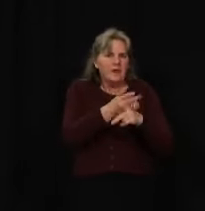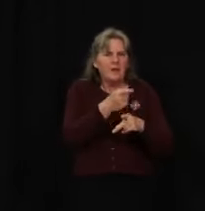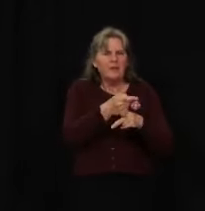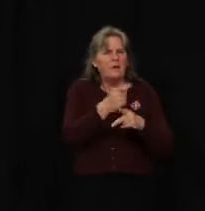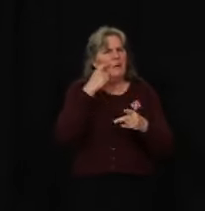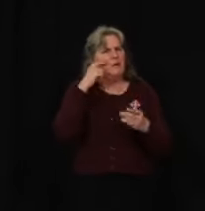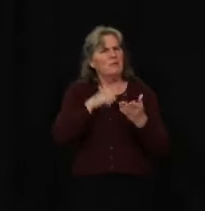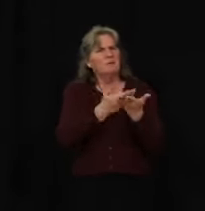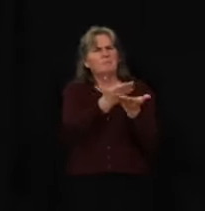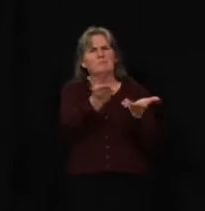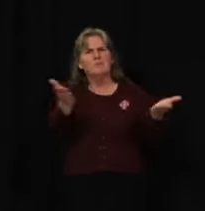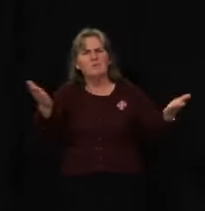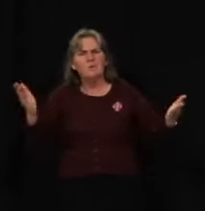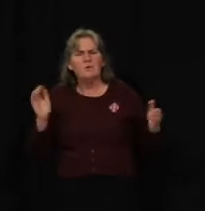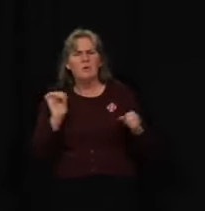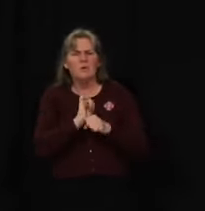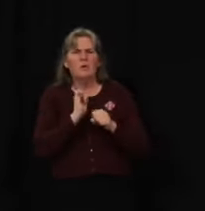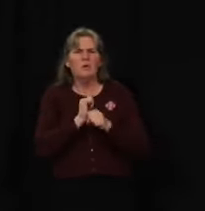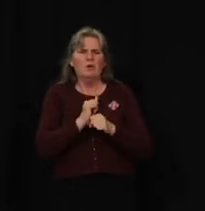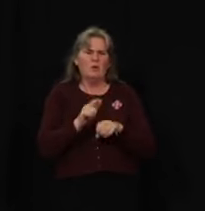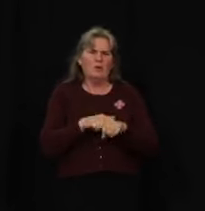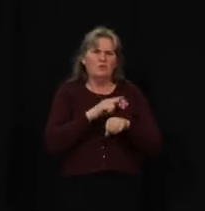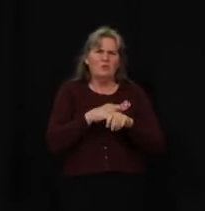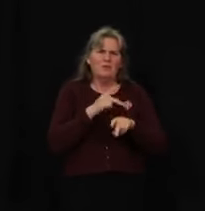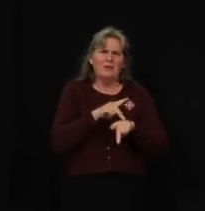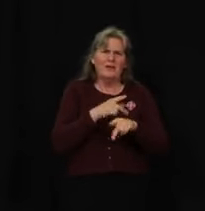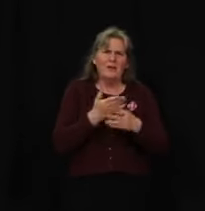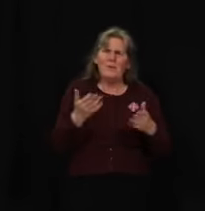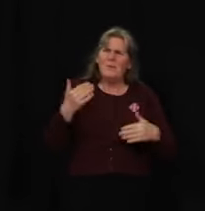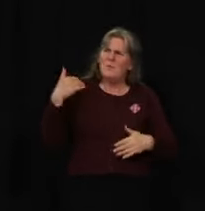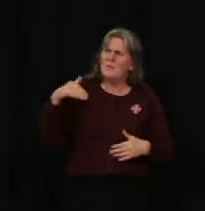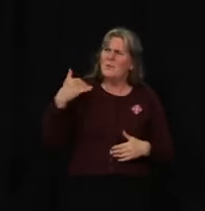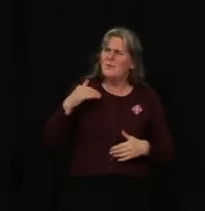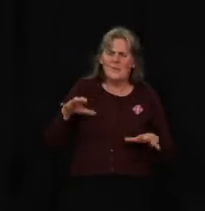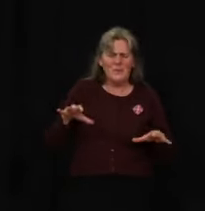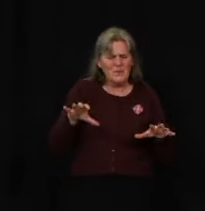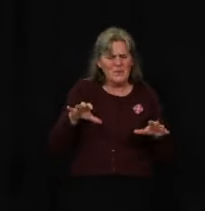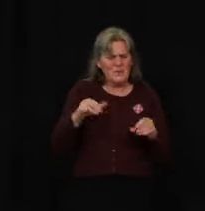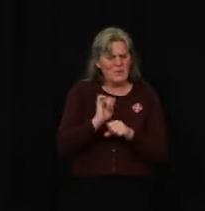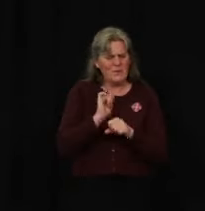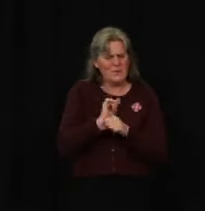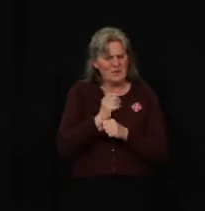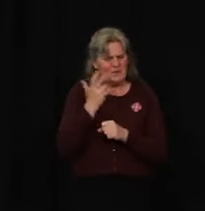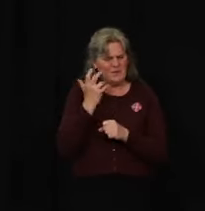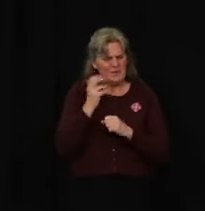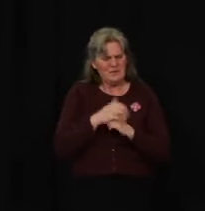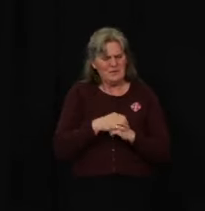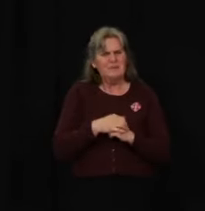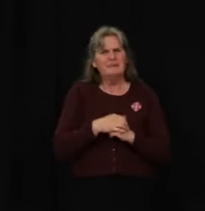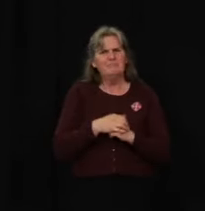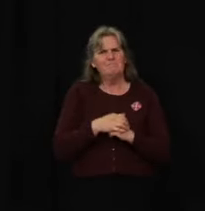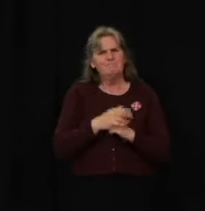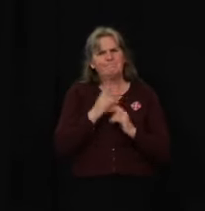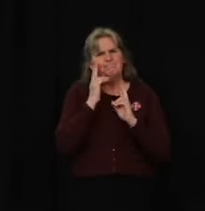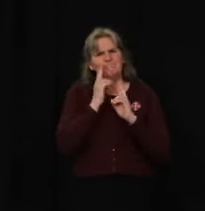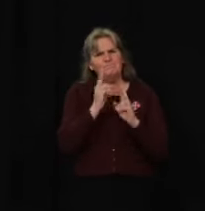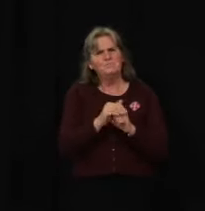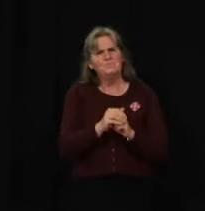it's phases. Within that plan we have laid out the criteria for transitioning from one phase to the other.